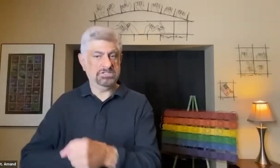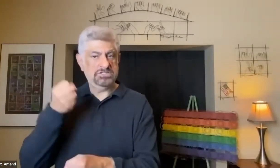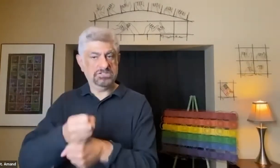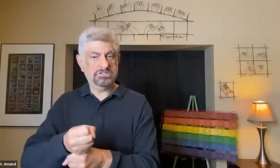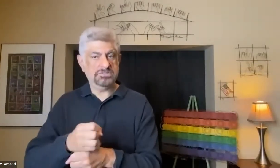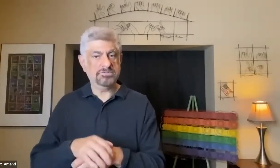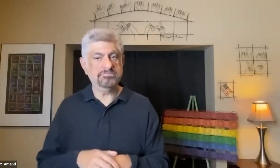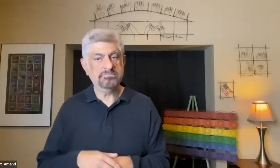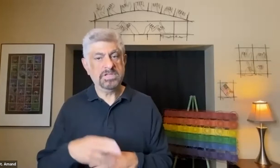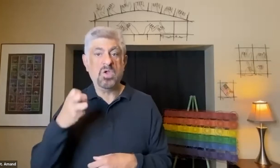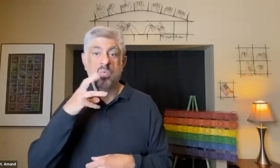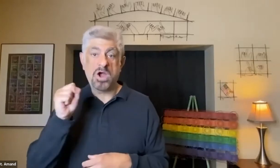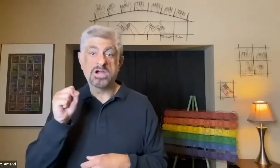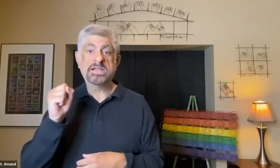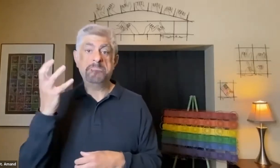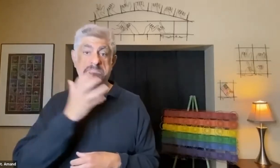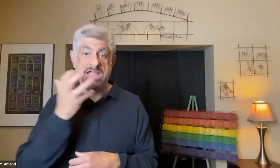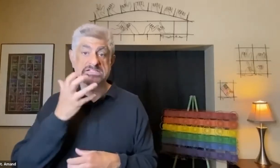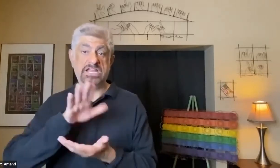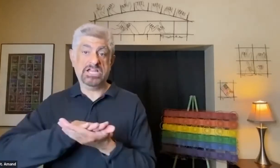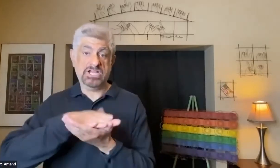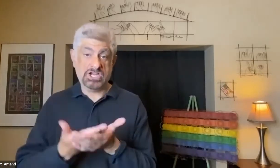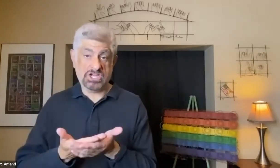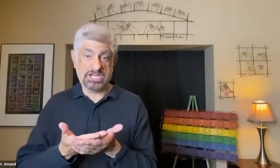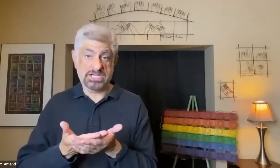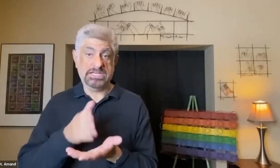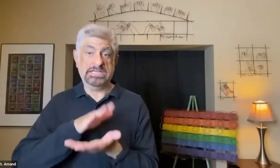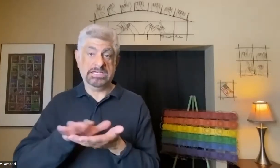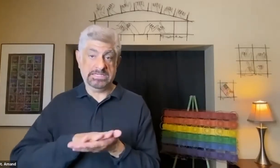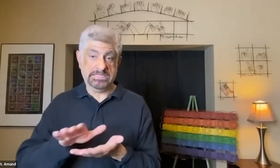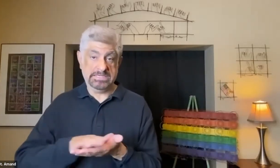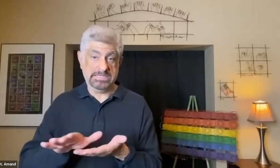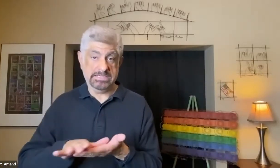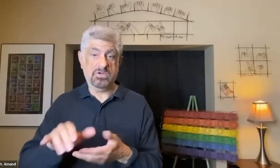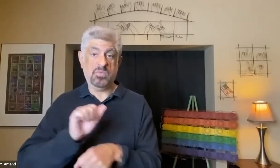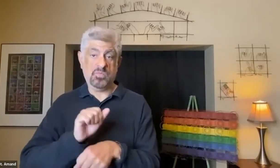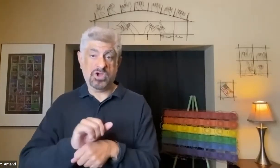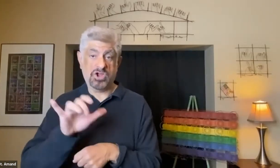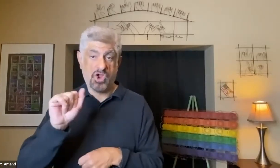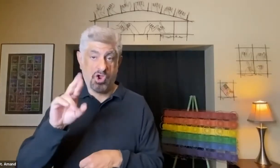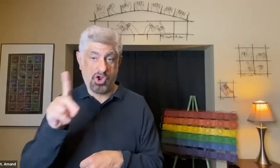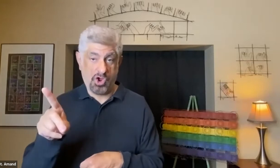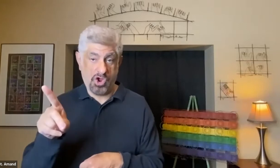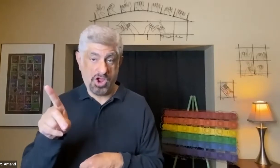and we lived together for seven years. He was an amazing cook,